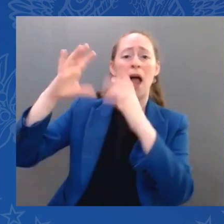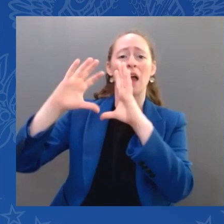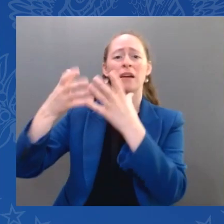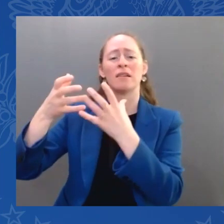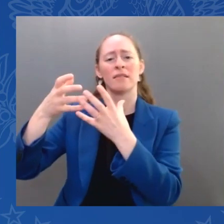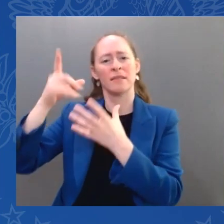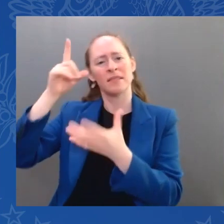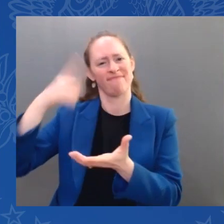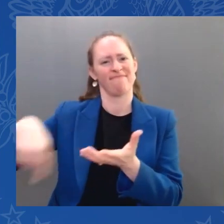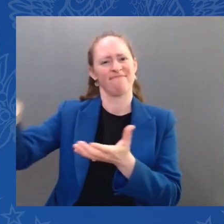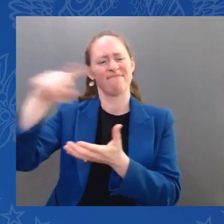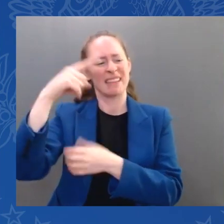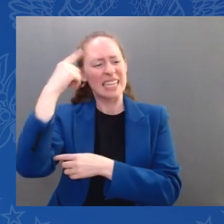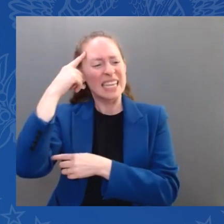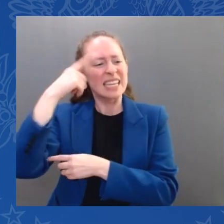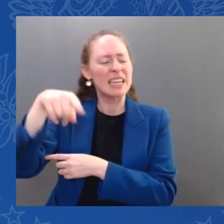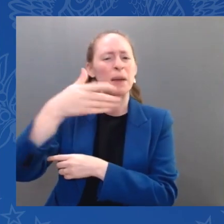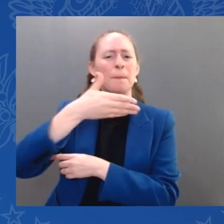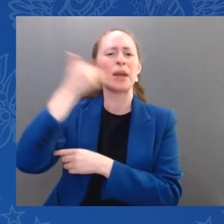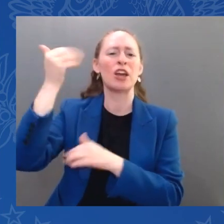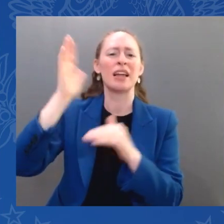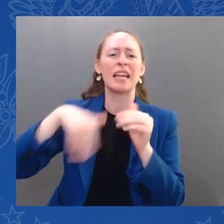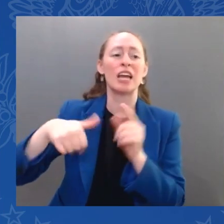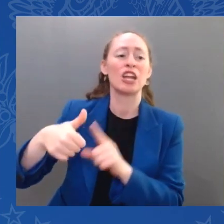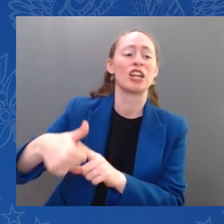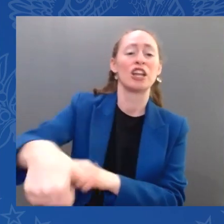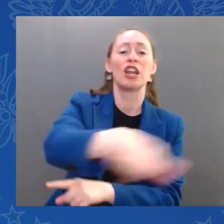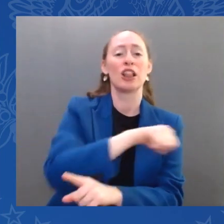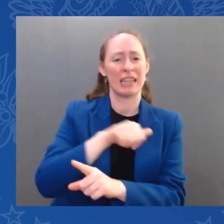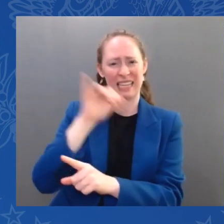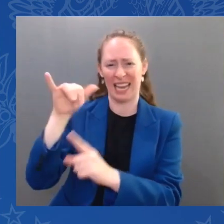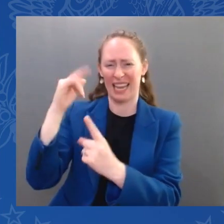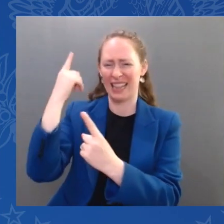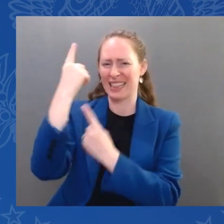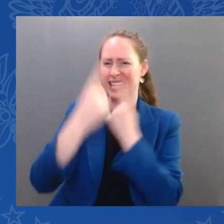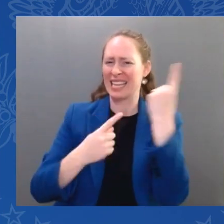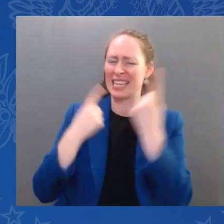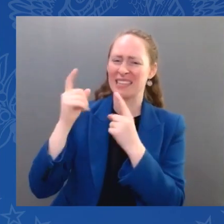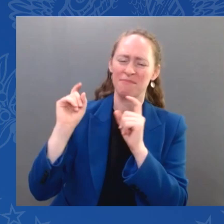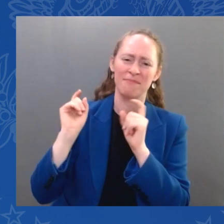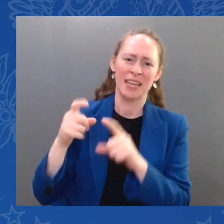They are the leading threat to our homeland and our way of life. So we must continue to fight.